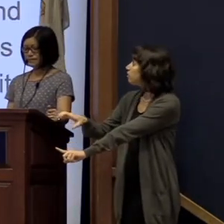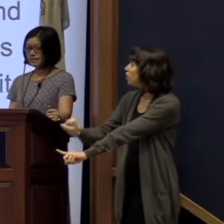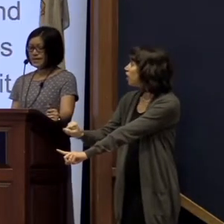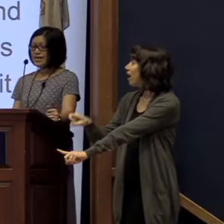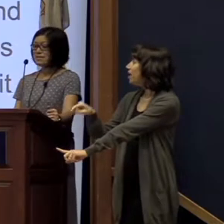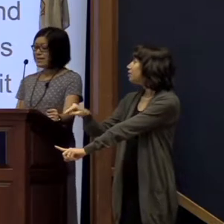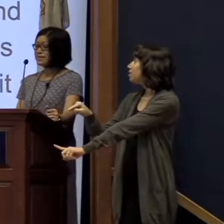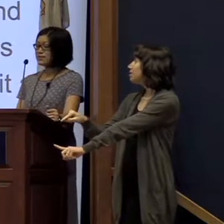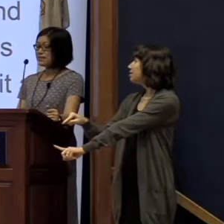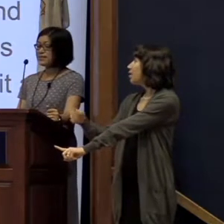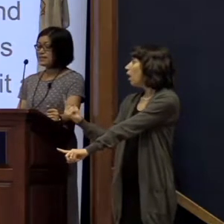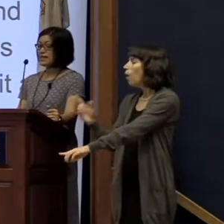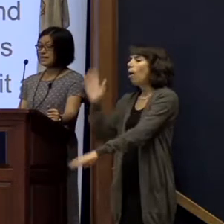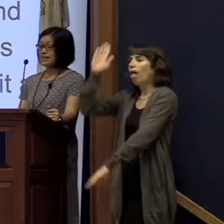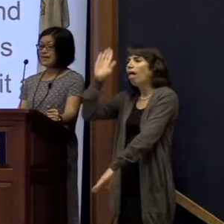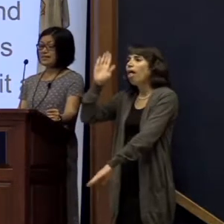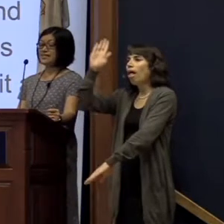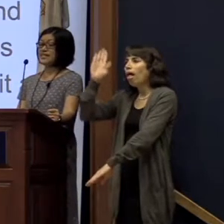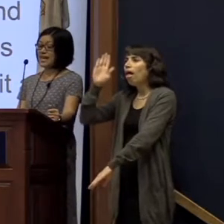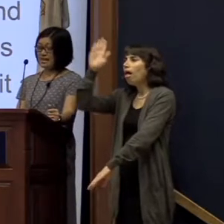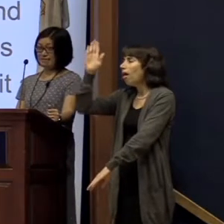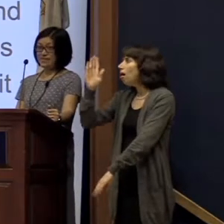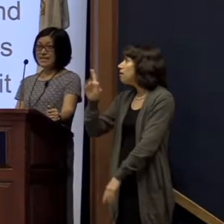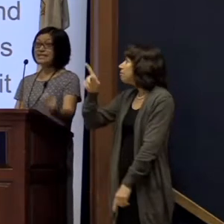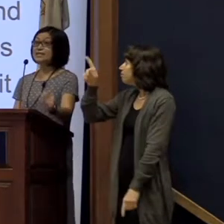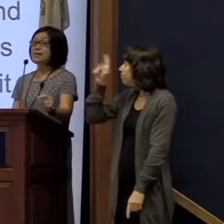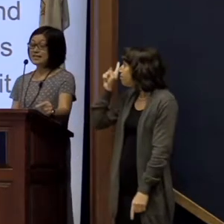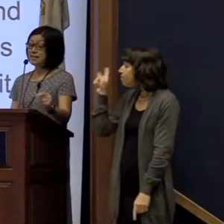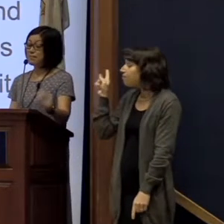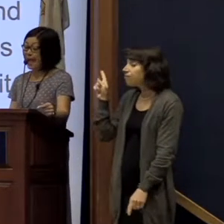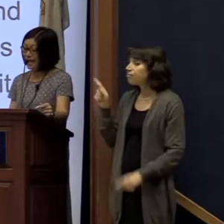The best student in science in my class is Caleb He's the best in math